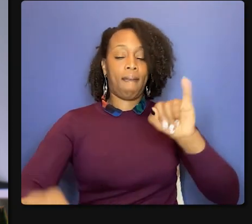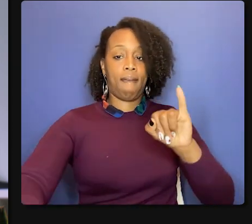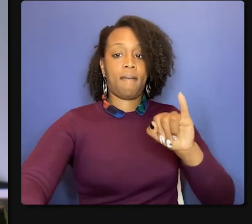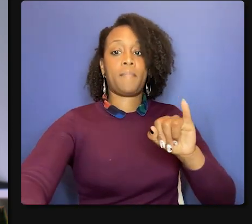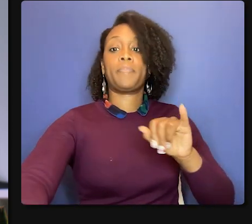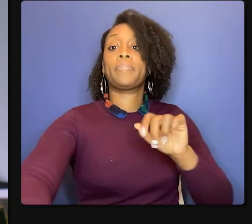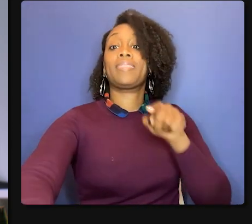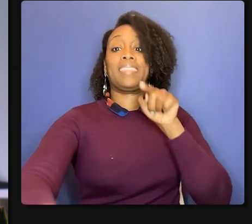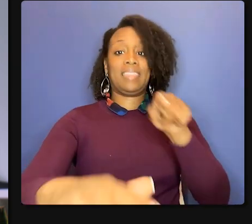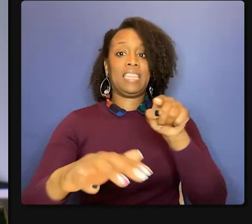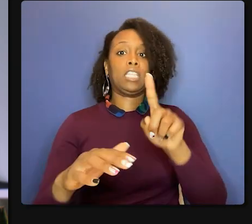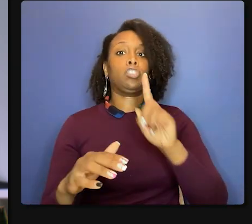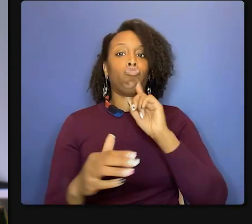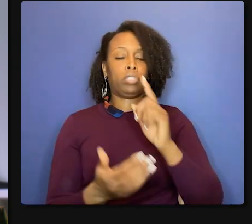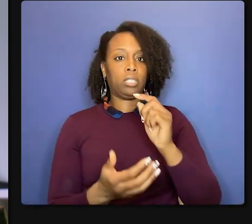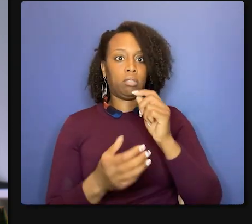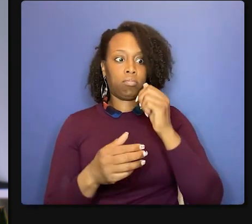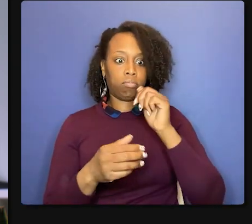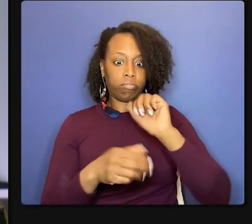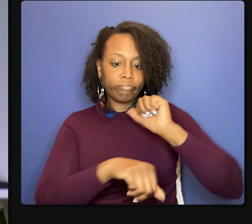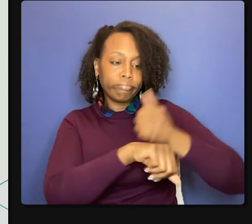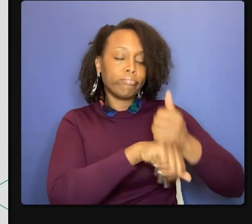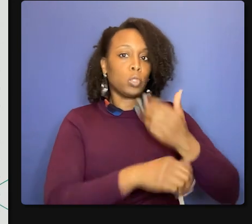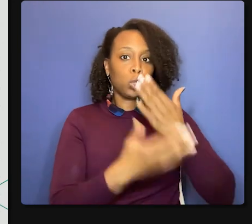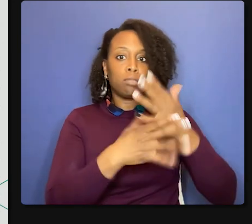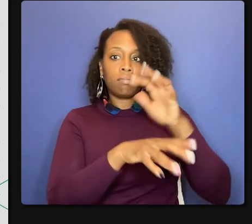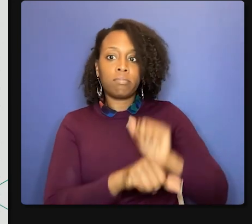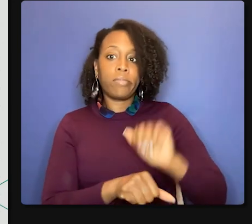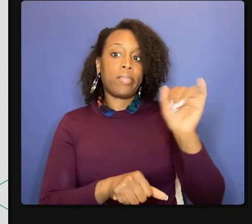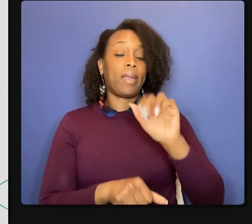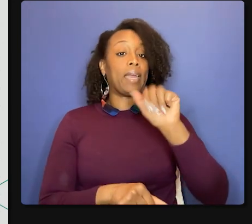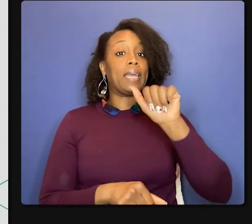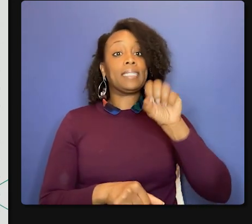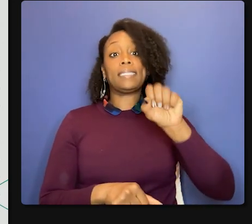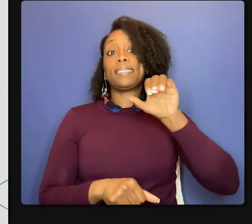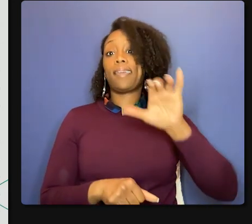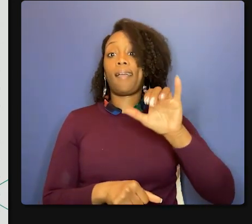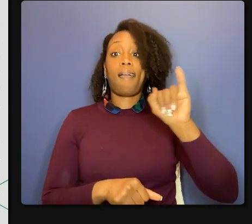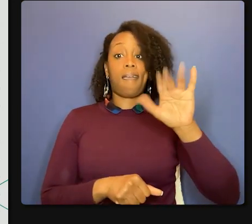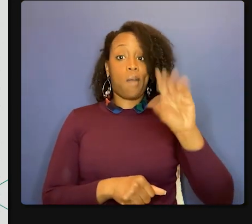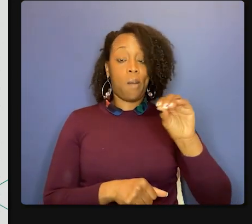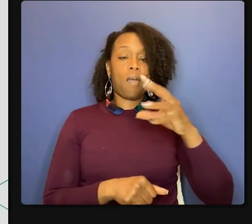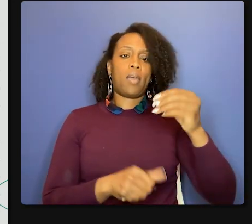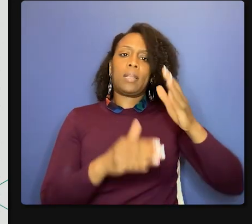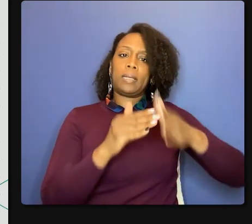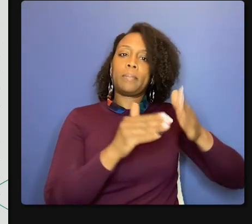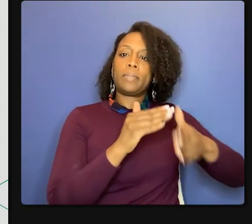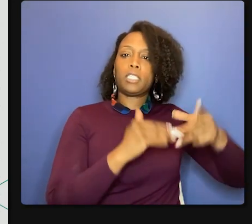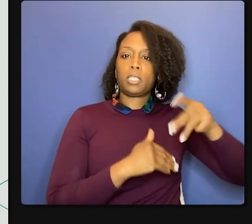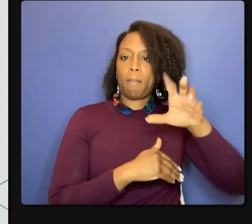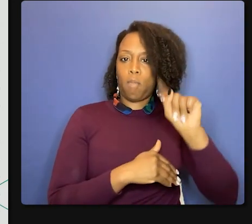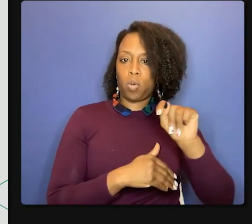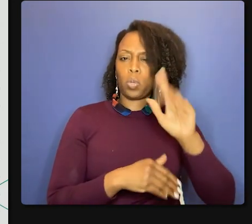This fall back layer really leverages good patterns like async IO and completion ports. And it's going to work very hard to give you